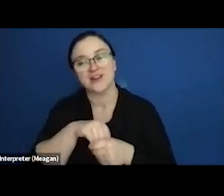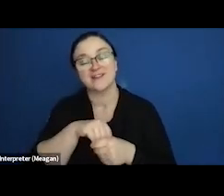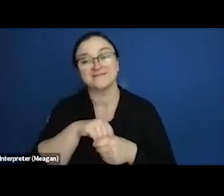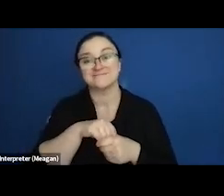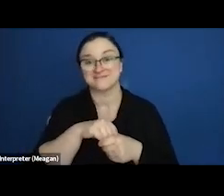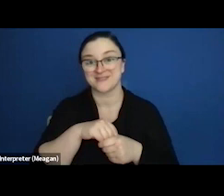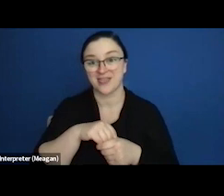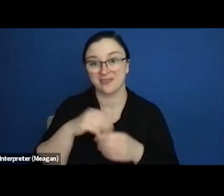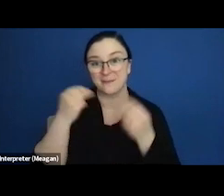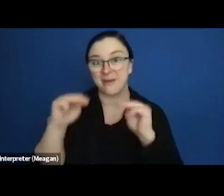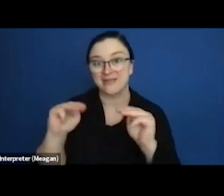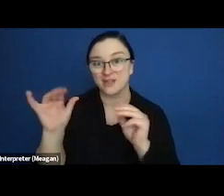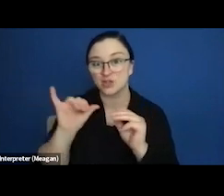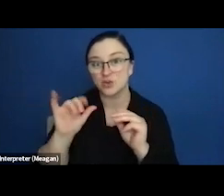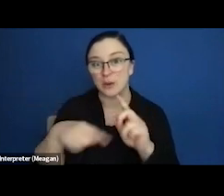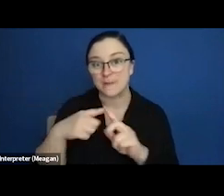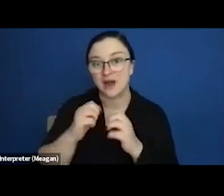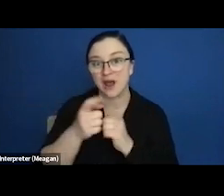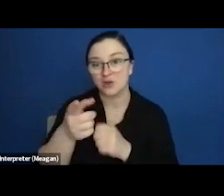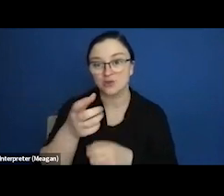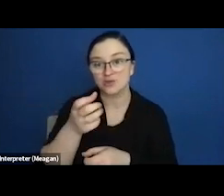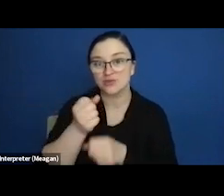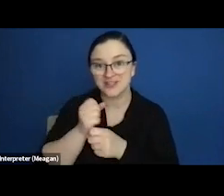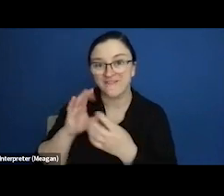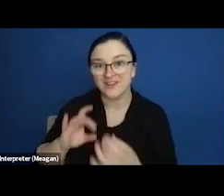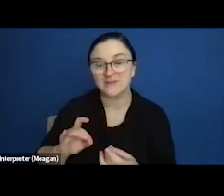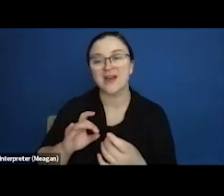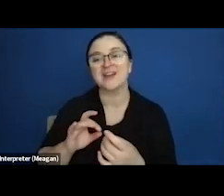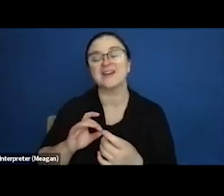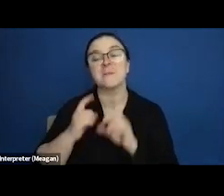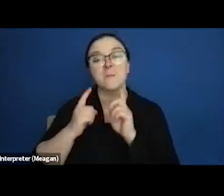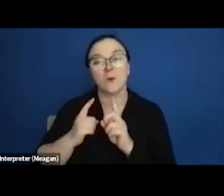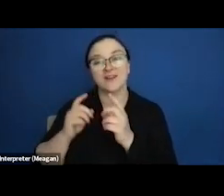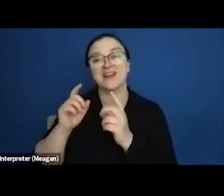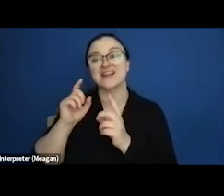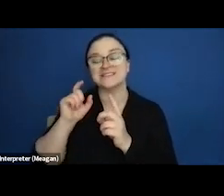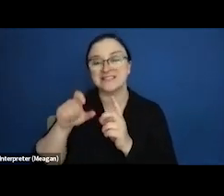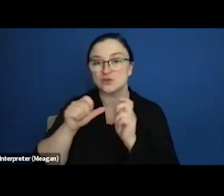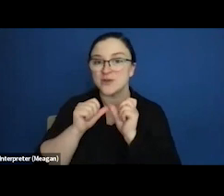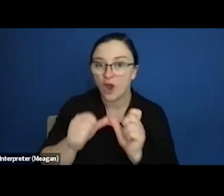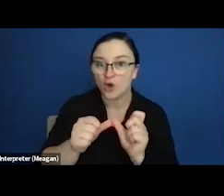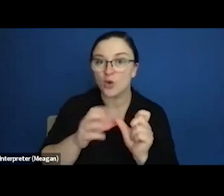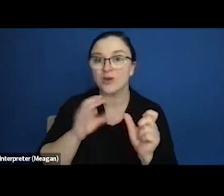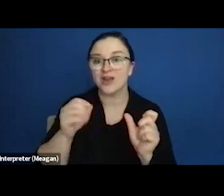of how you get those feedback. So as long as those feedback are ongoing and that you have opened a gateway,